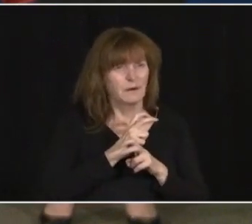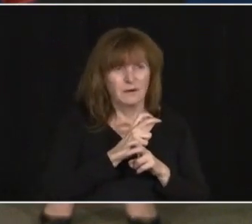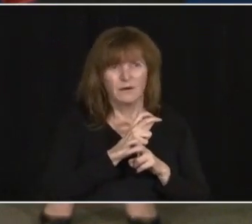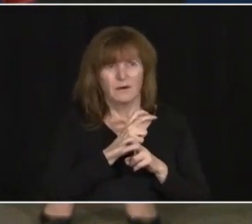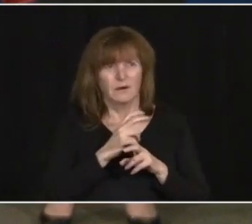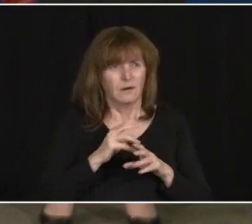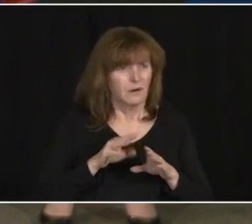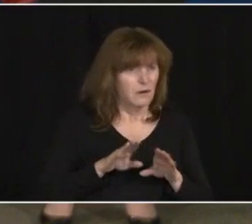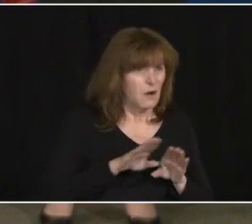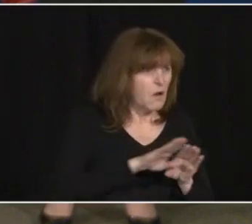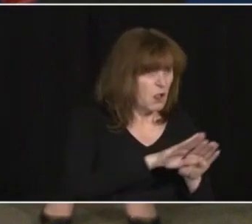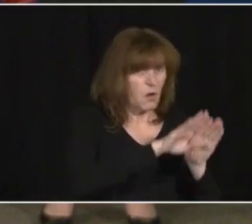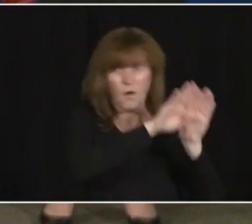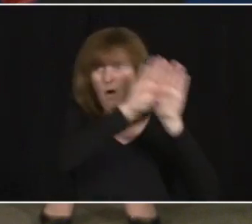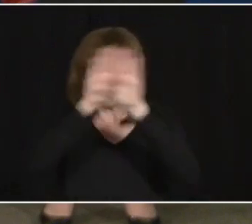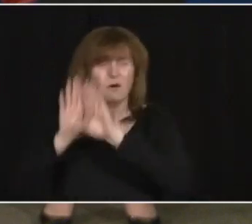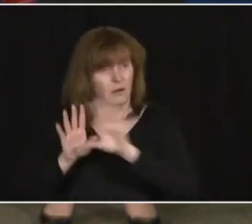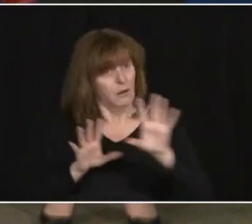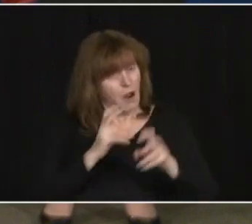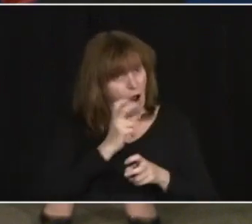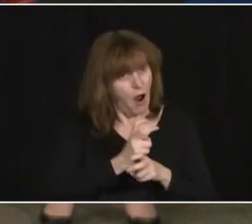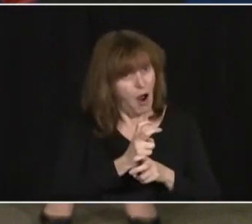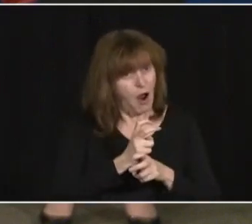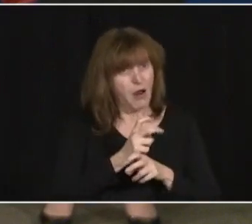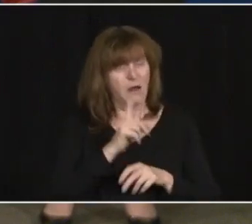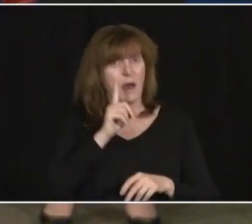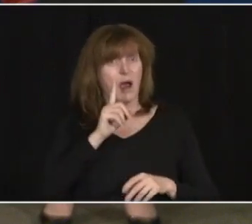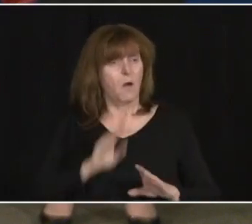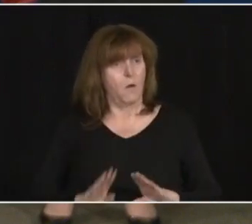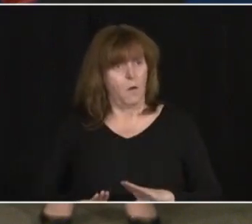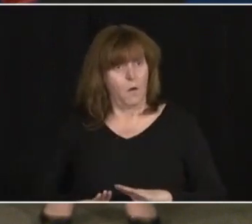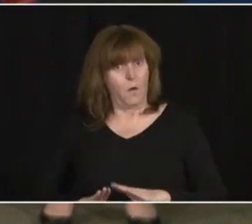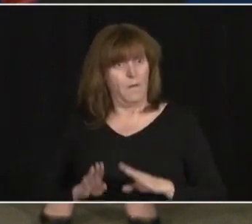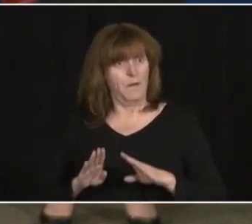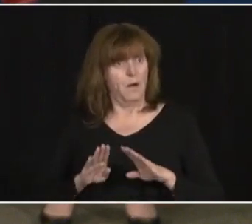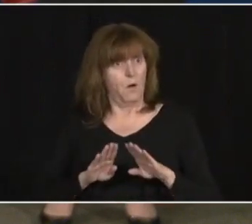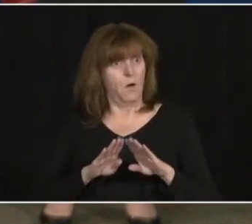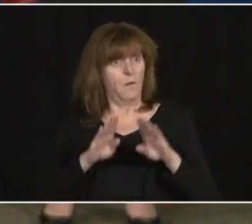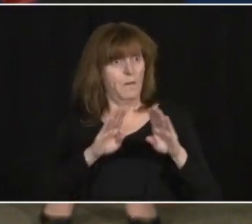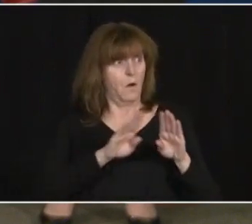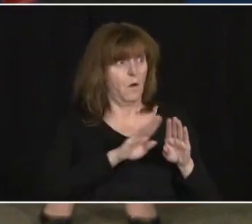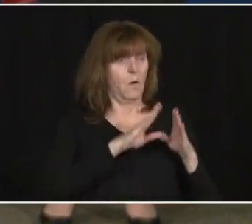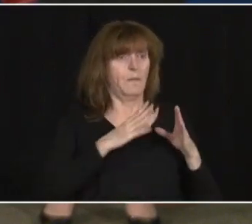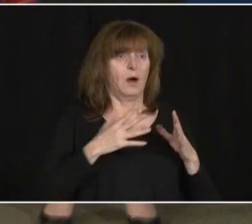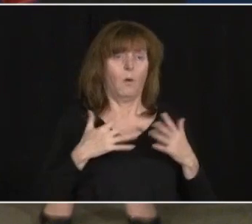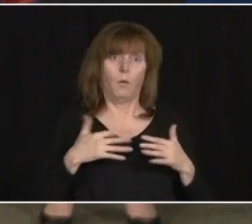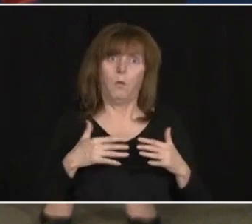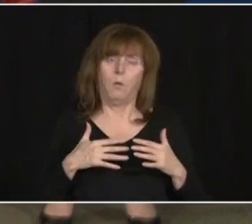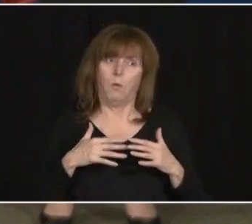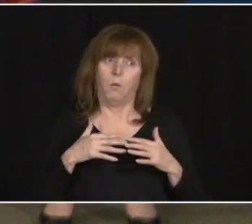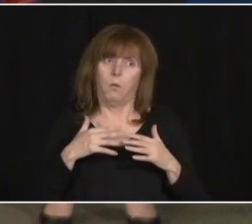priority is the safety of the people of this province. I know people get